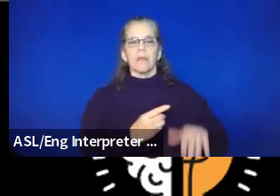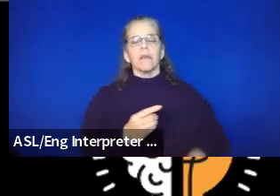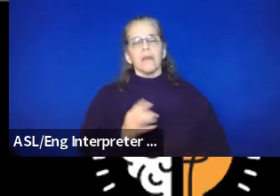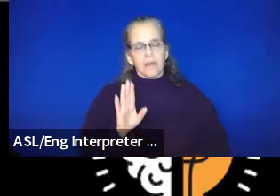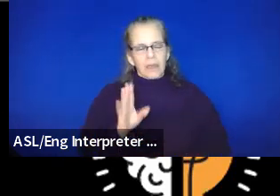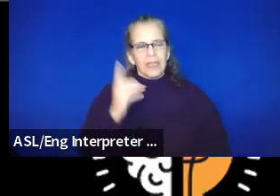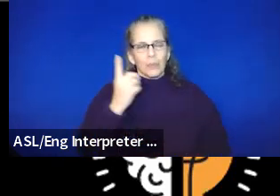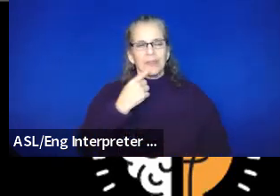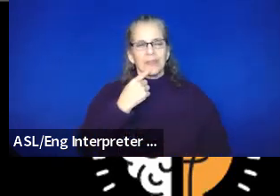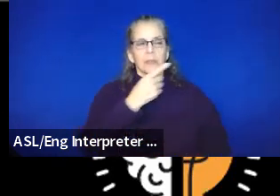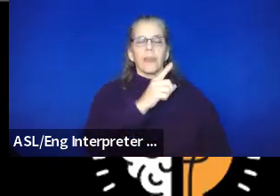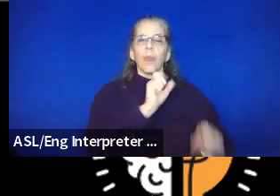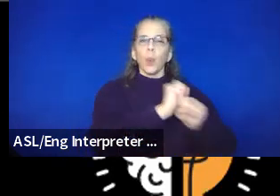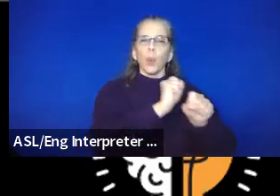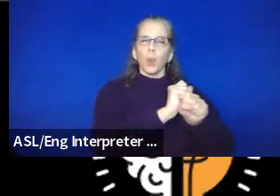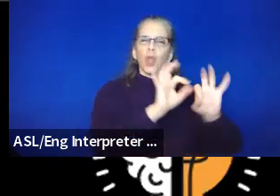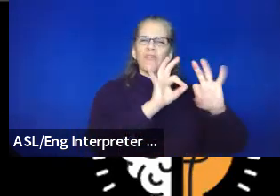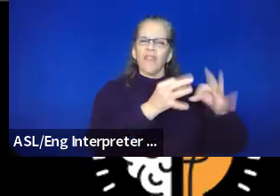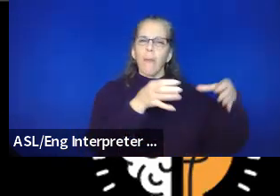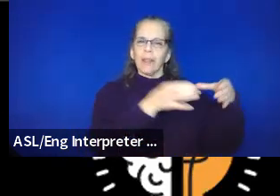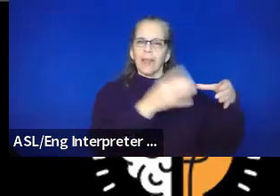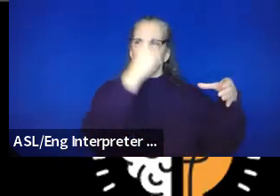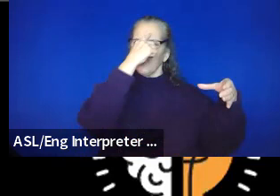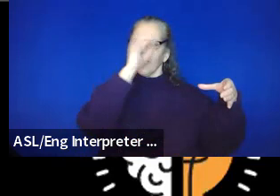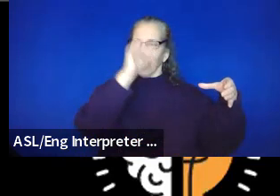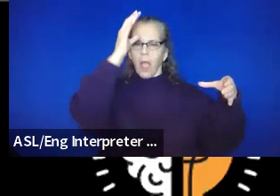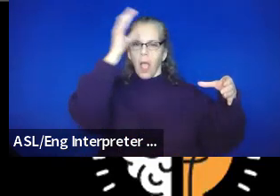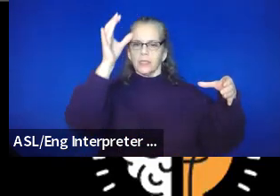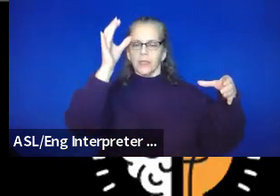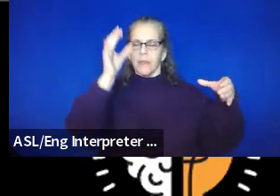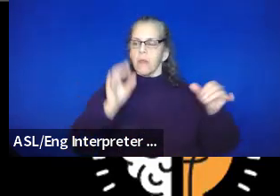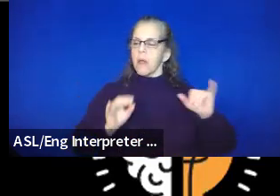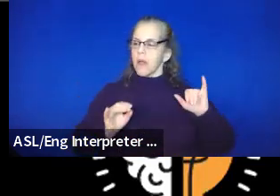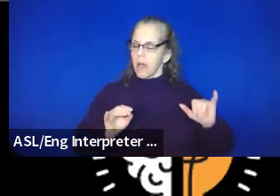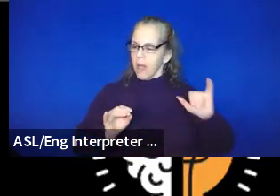work family. And that's exactly how I treated it sense.